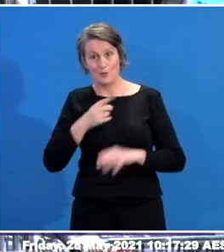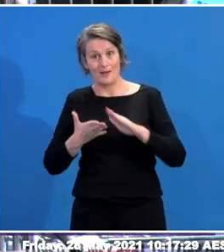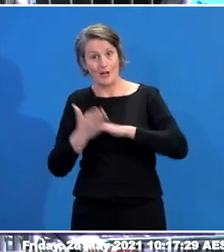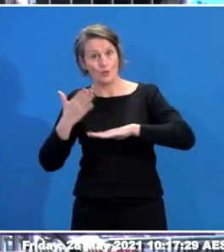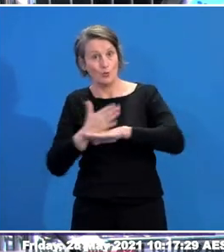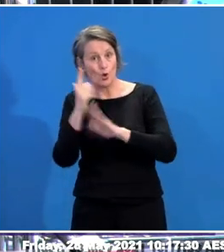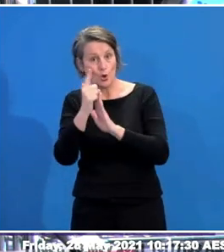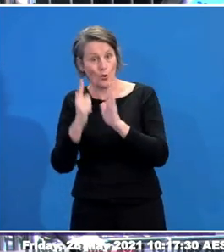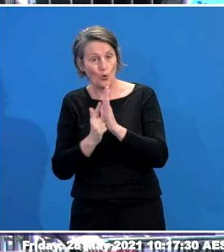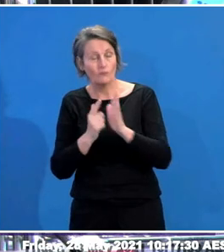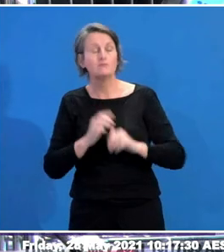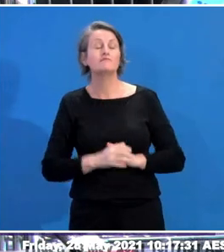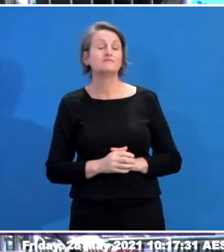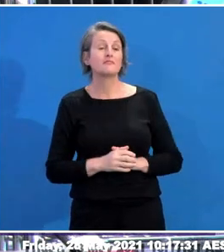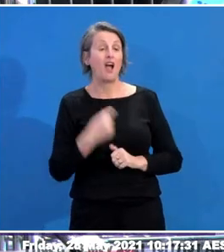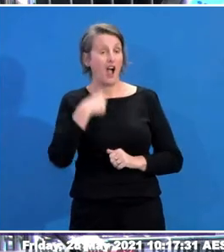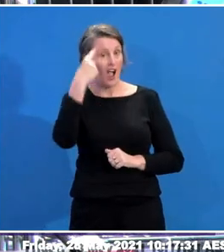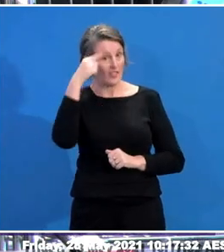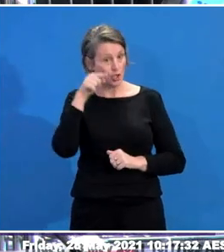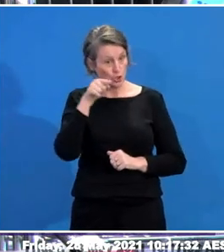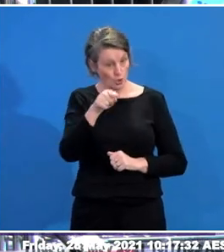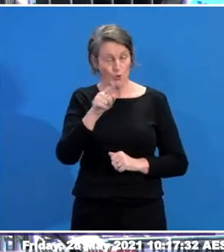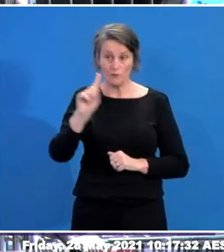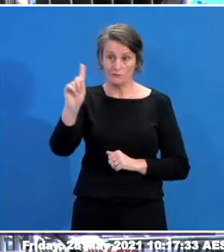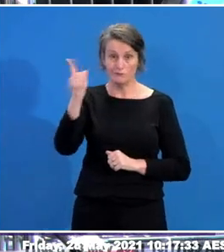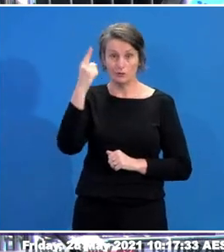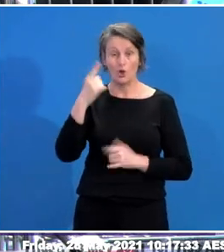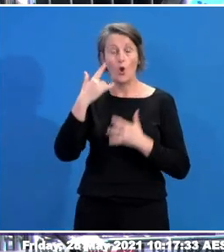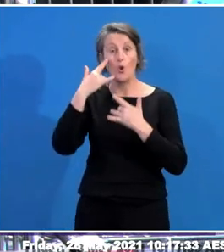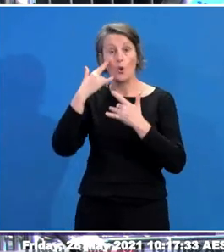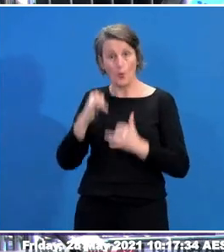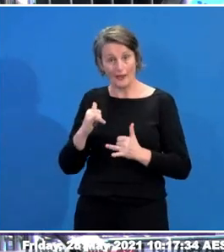external lawyers so a claim for legal professional privilege could be made